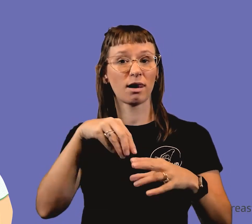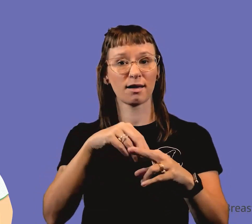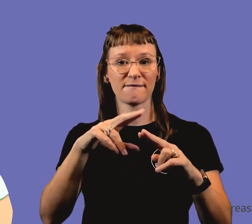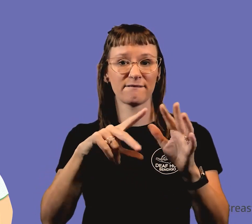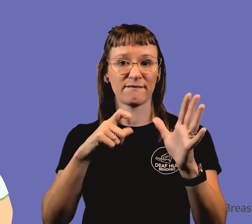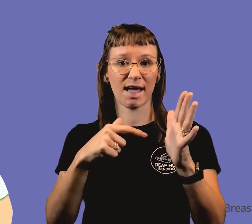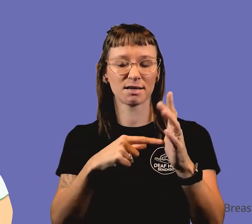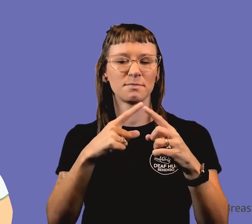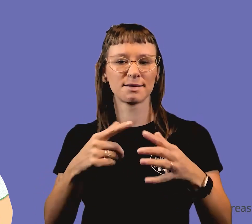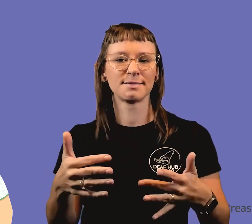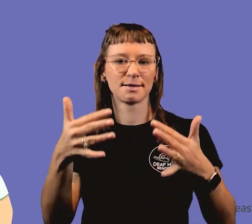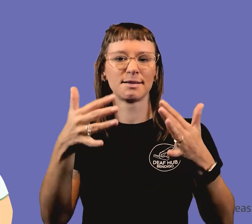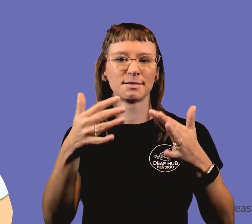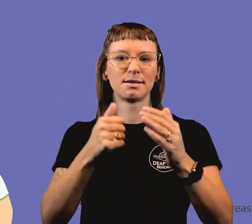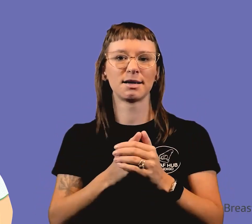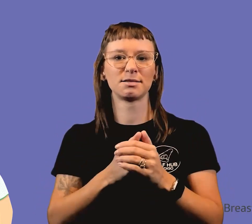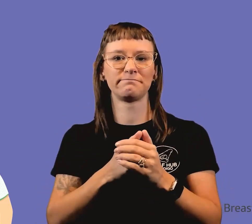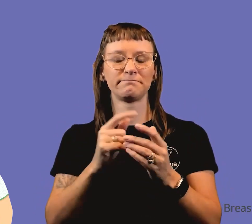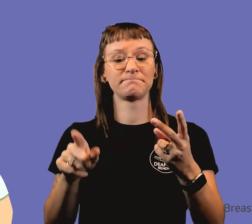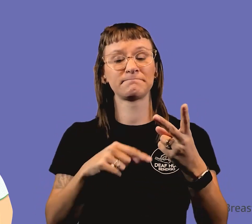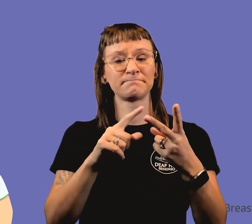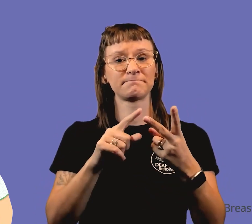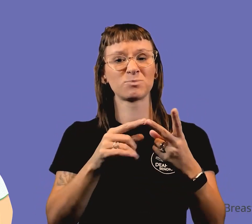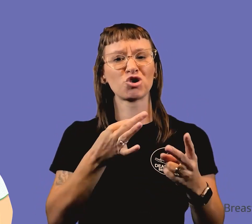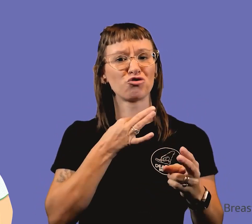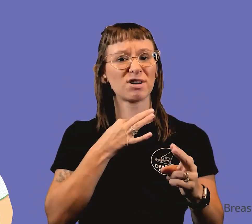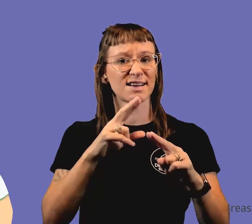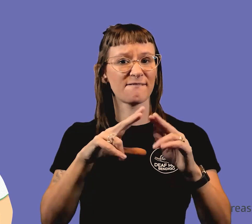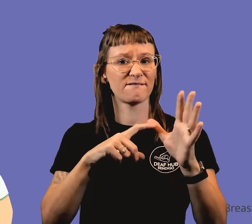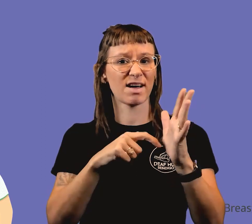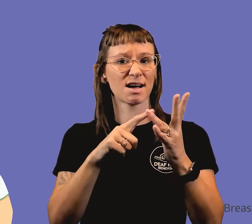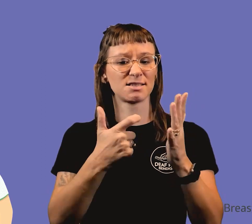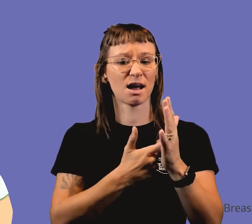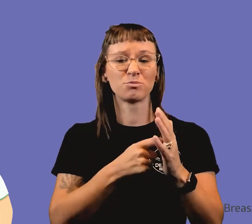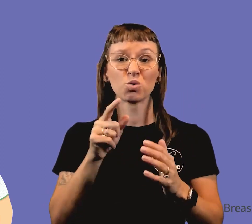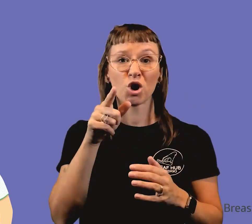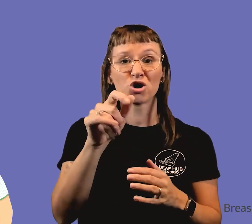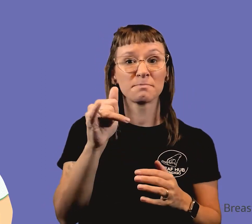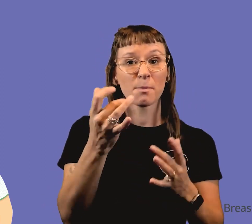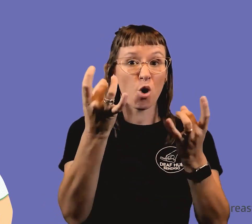2- Risk factors, both existing and preventable.